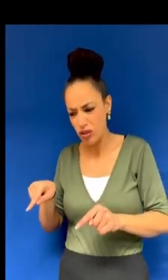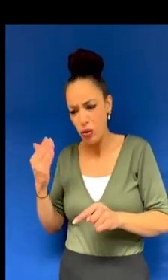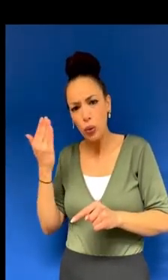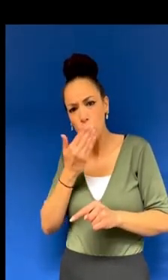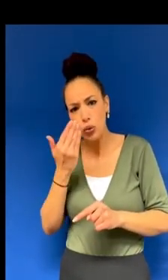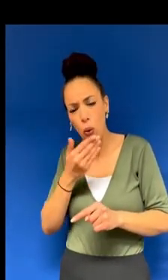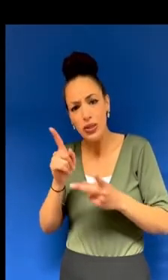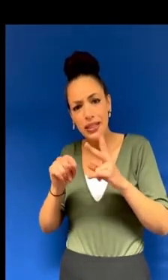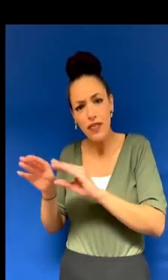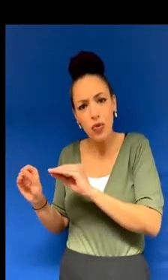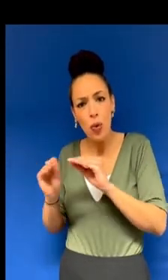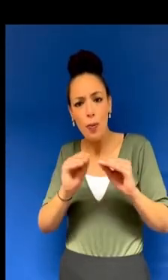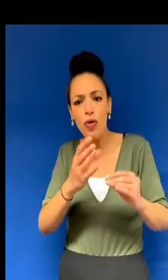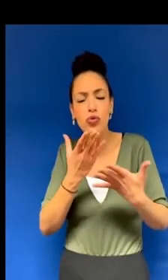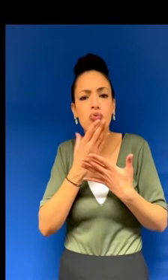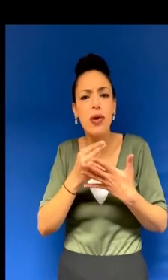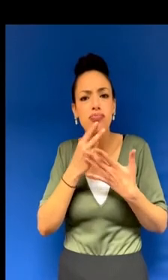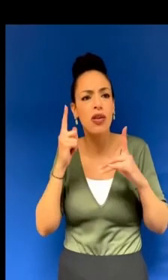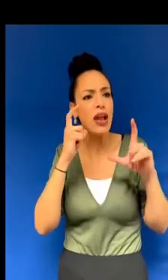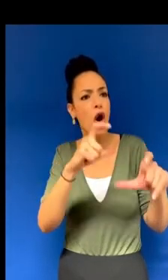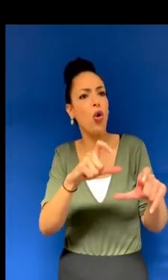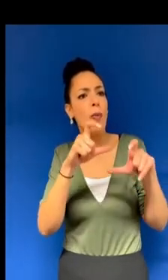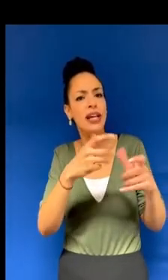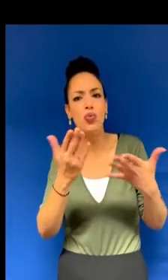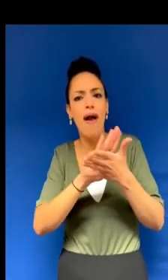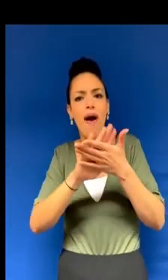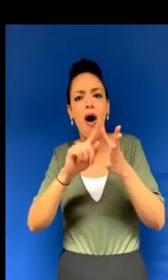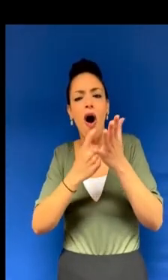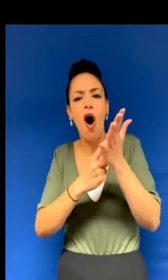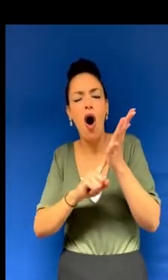comes to community, again where you live, everyone that can live in your area affects everything.